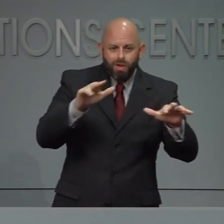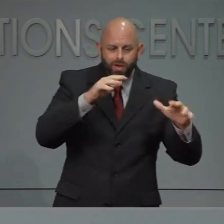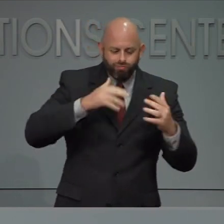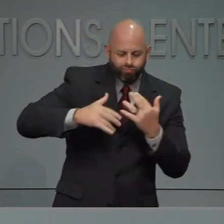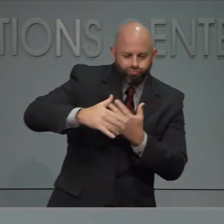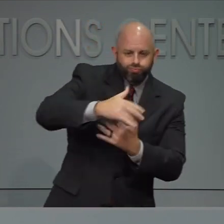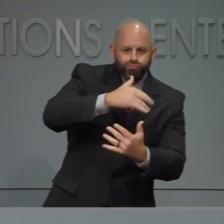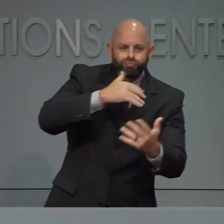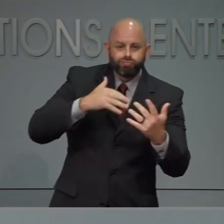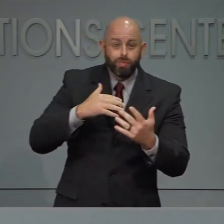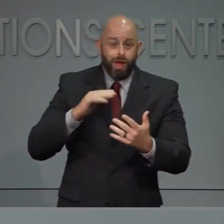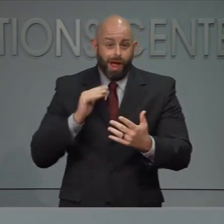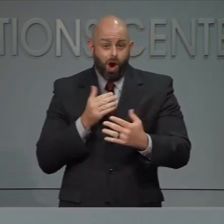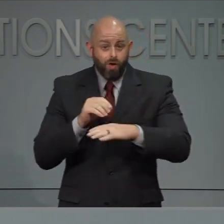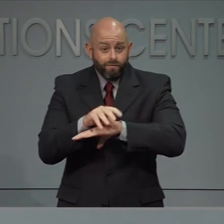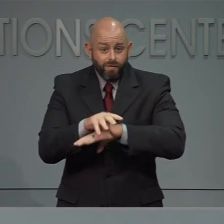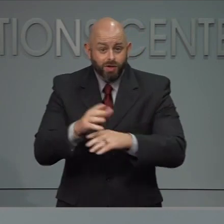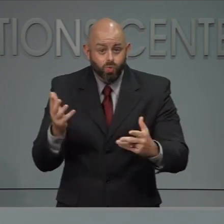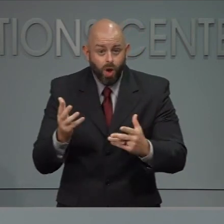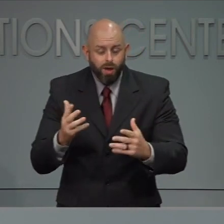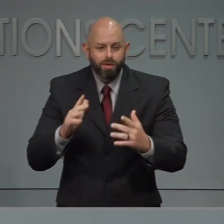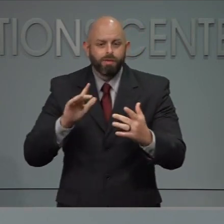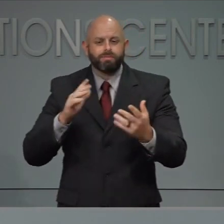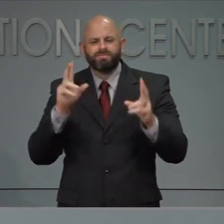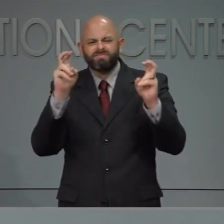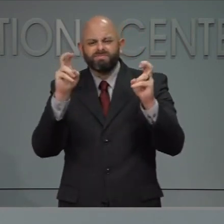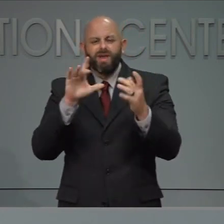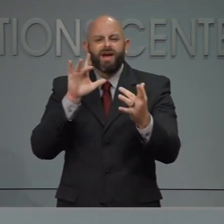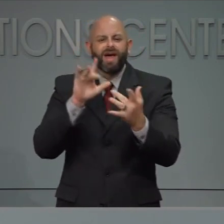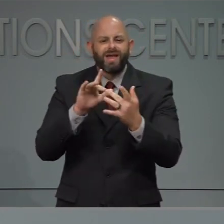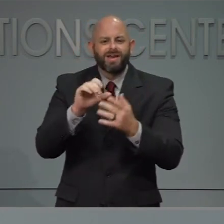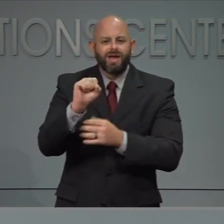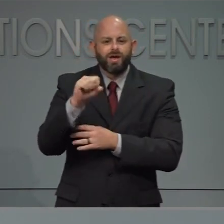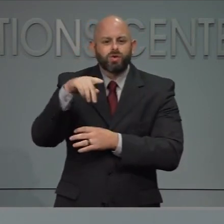BELIEVE THAT CONTACT SPORTS ARE NOT SOMETHING THAT I THERE ARE